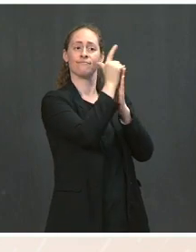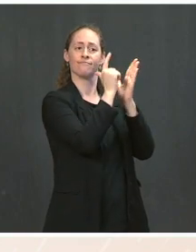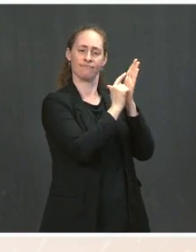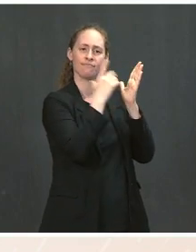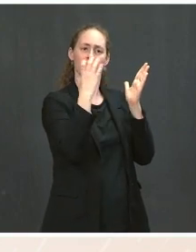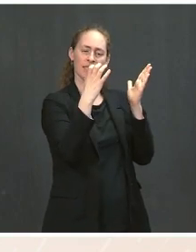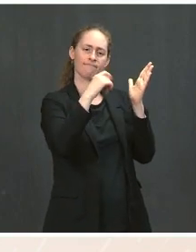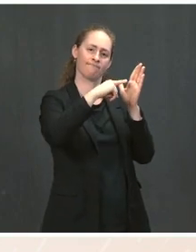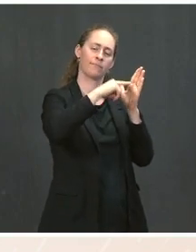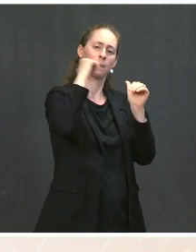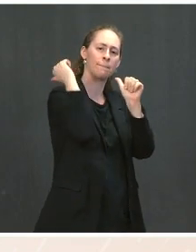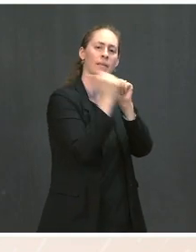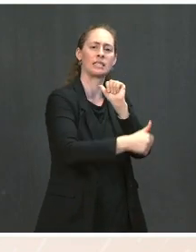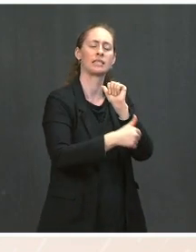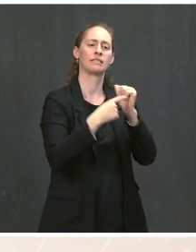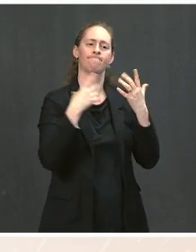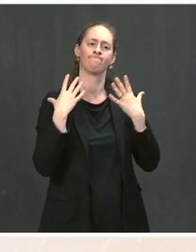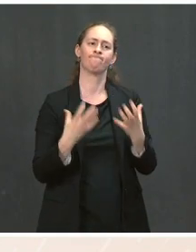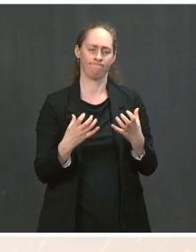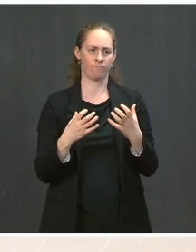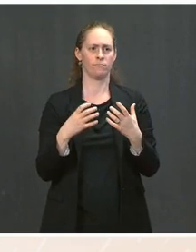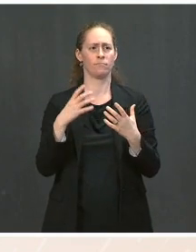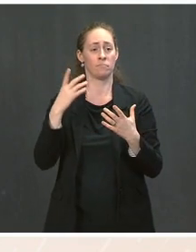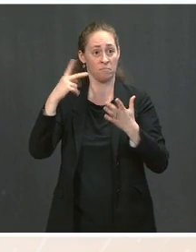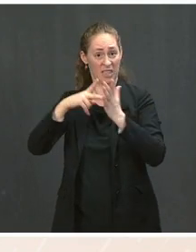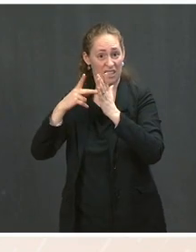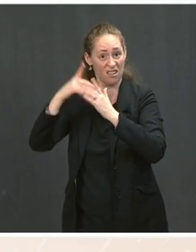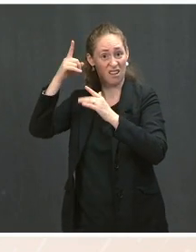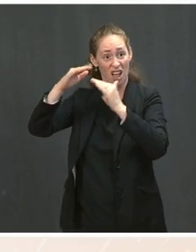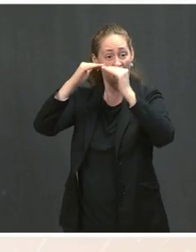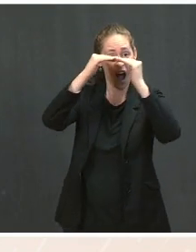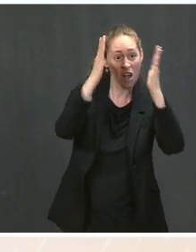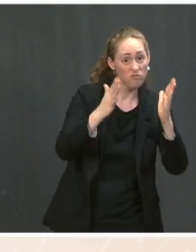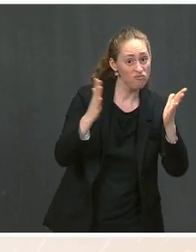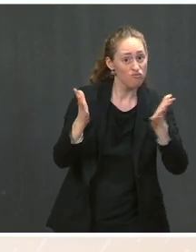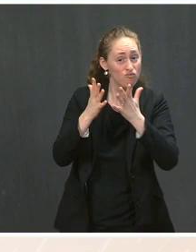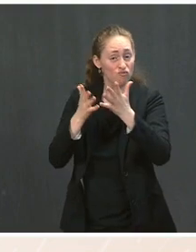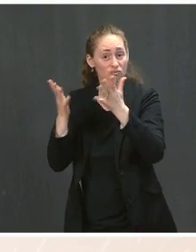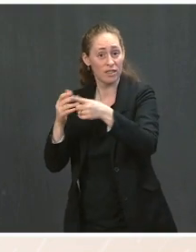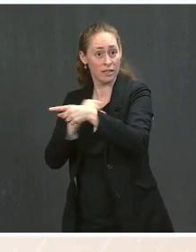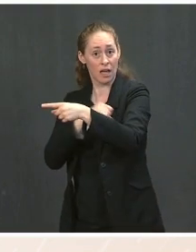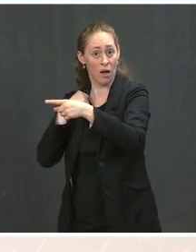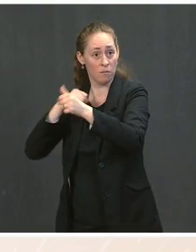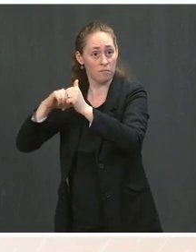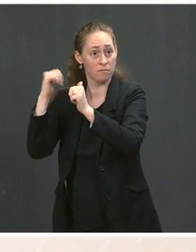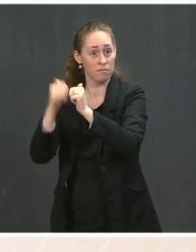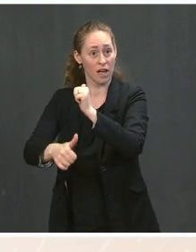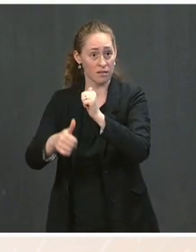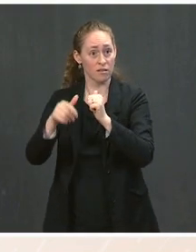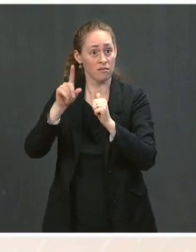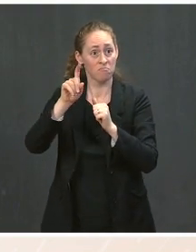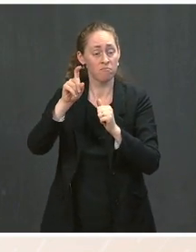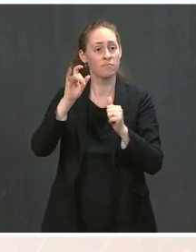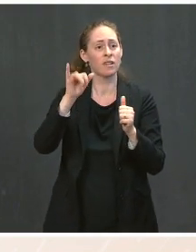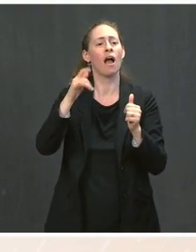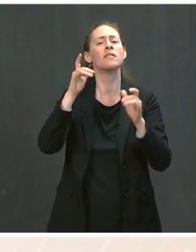The Press: Is the White House encouraging the Senate to pass a traditional infrastructure bill through regular order with Republicans?